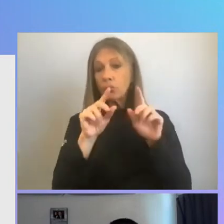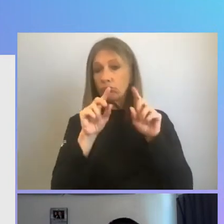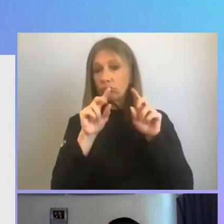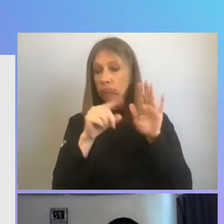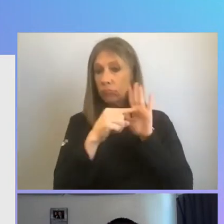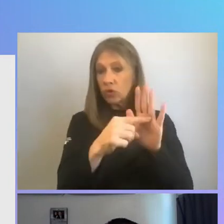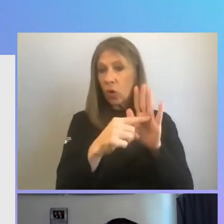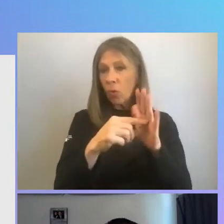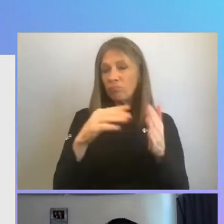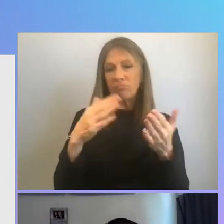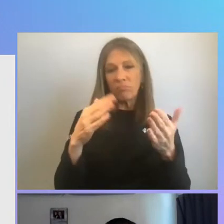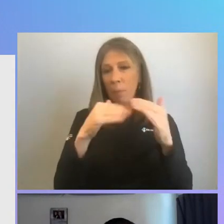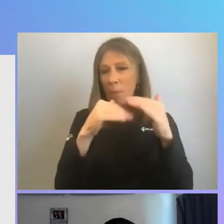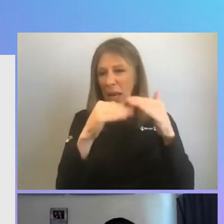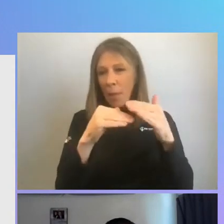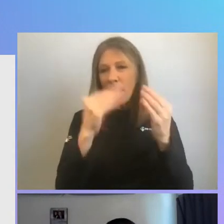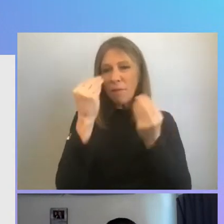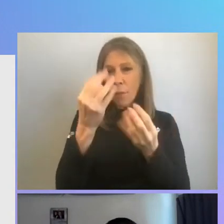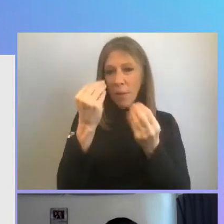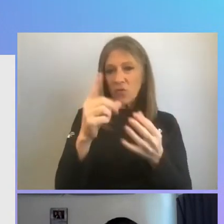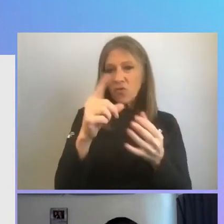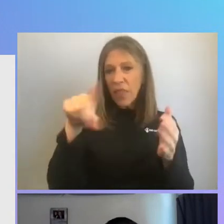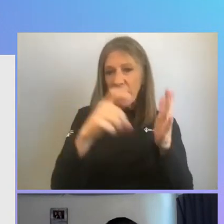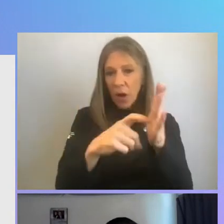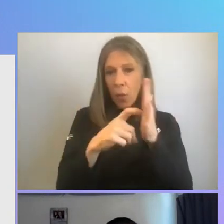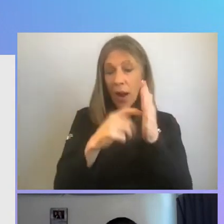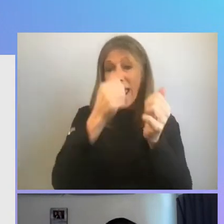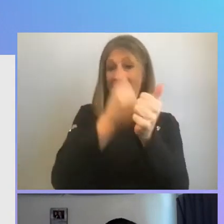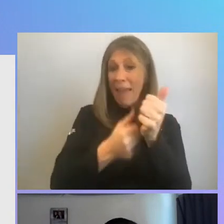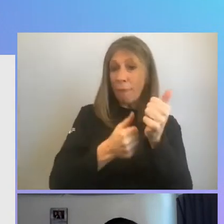developer requires. Every organization is different. Your